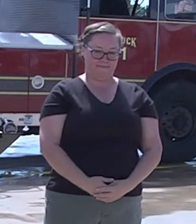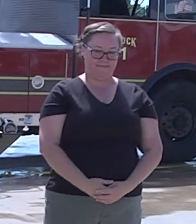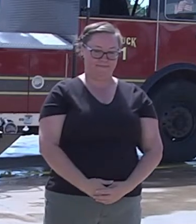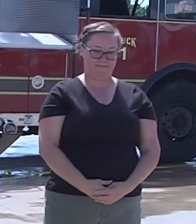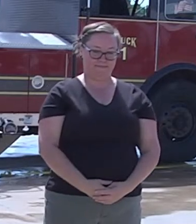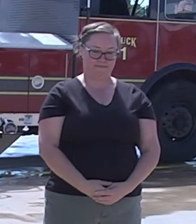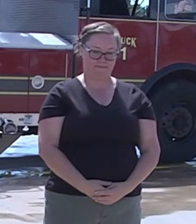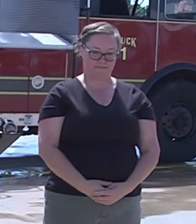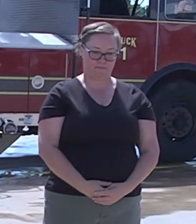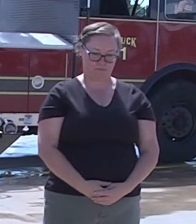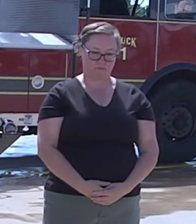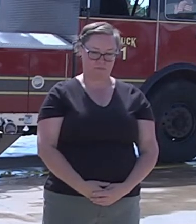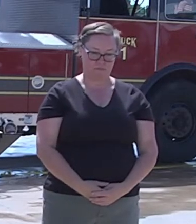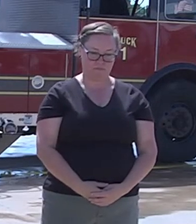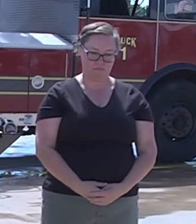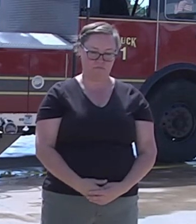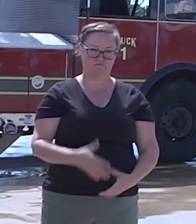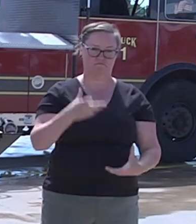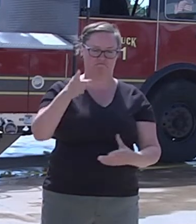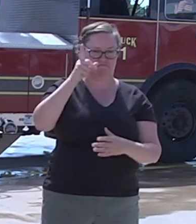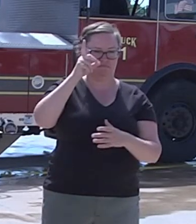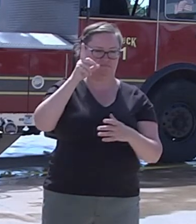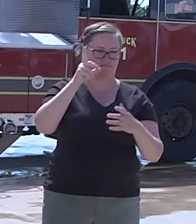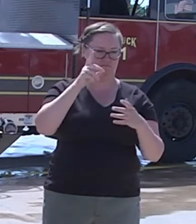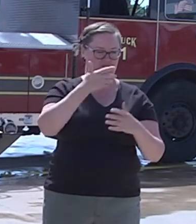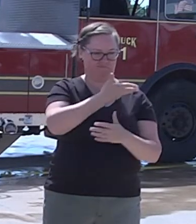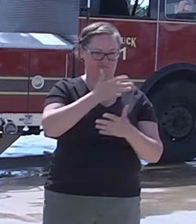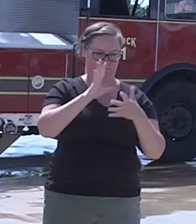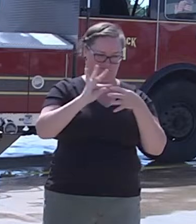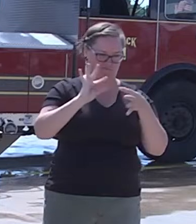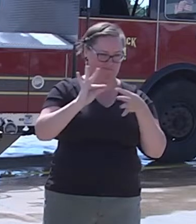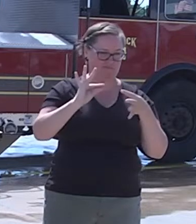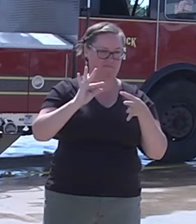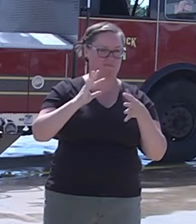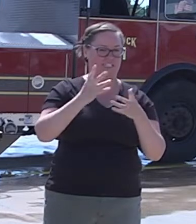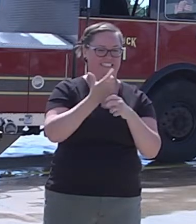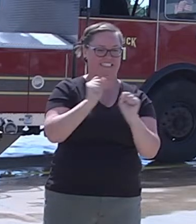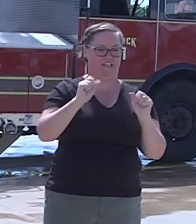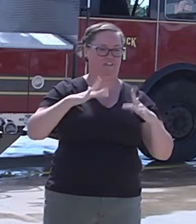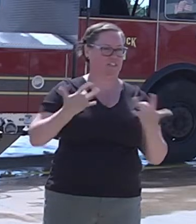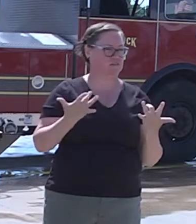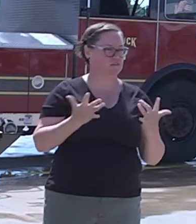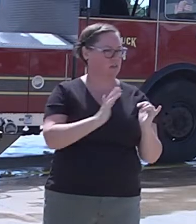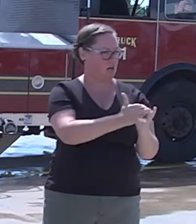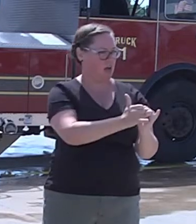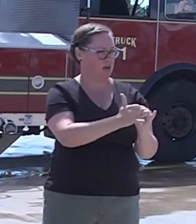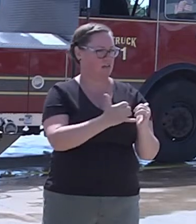ok's talked about having a safe event probably the best way to do that is let the professionals shoot